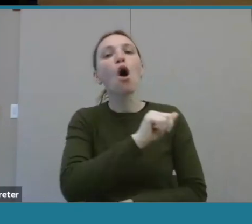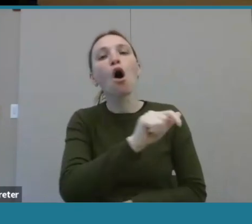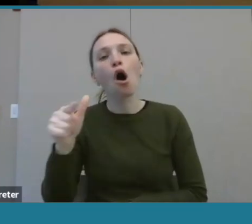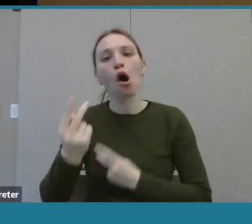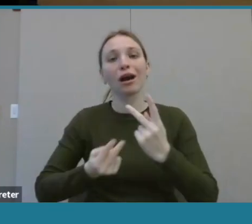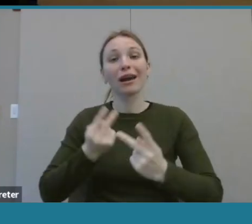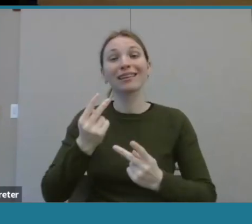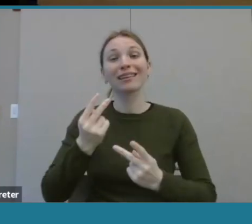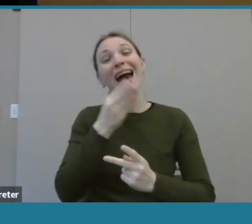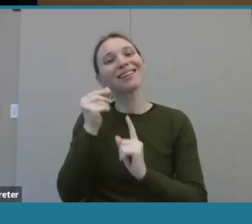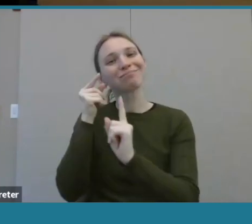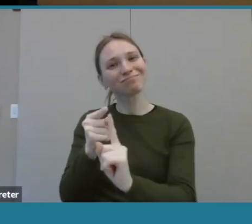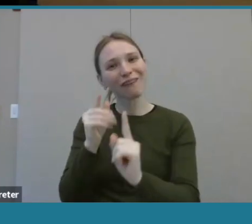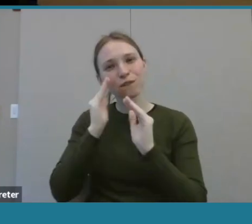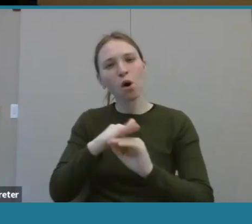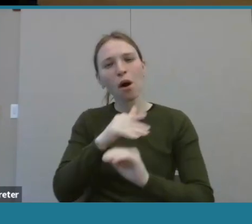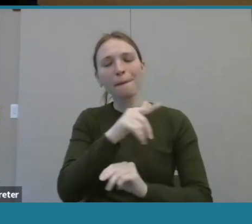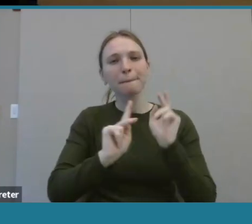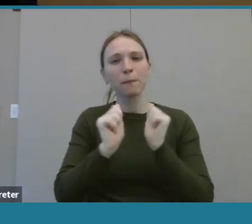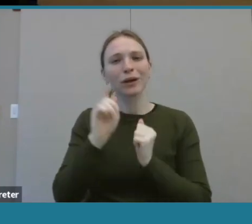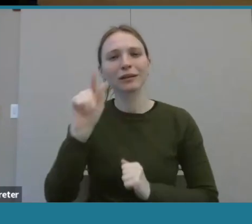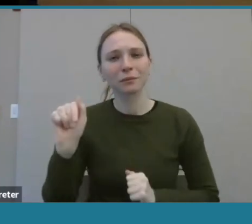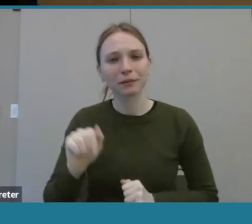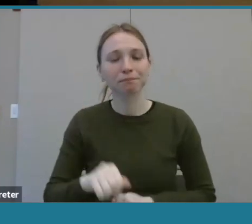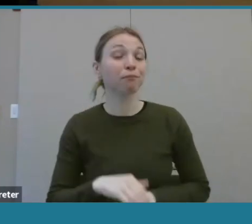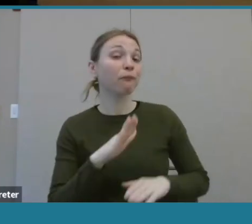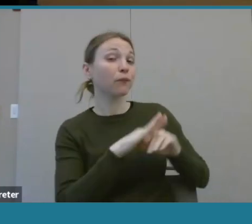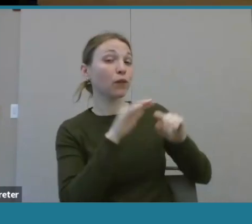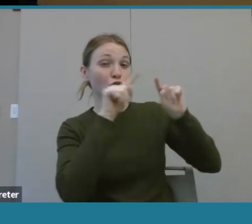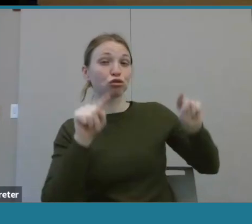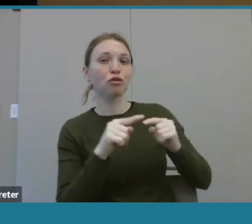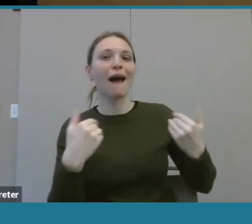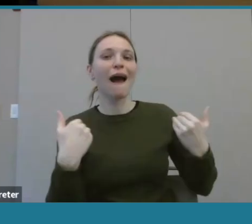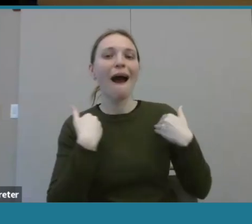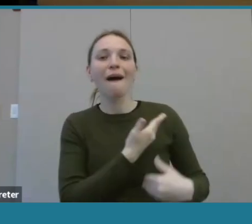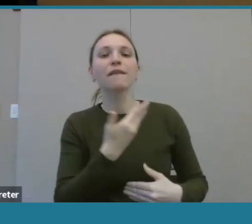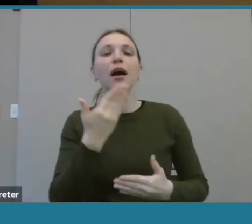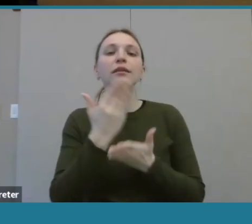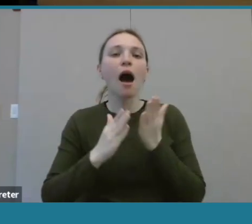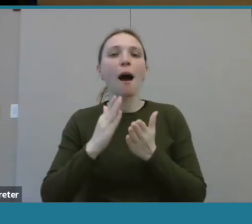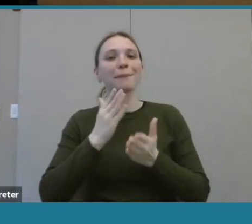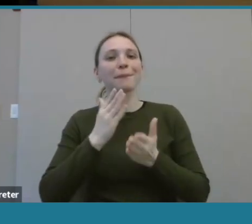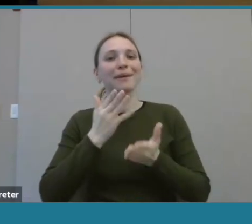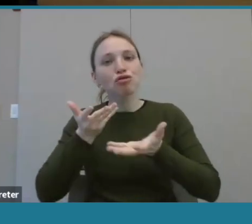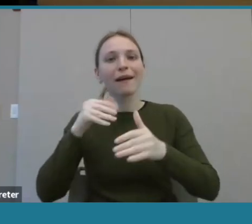So these are some of the examples on the screen of some of the ways that we've done interactive and accessible elements at the zoo in the past.